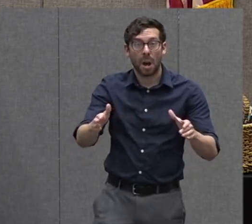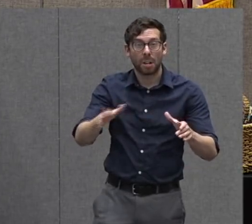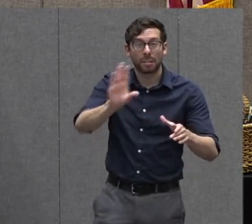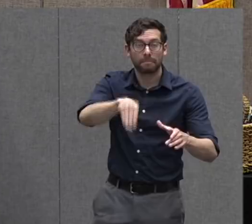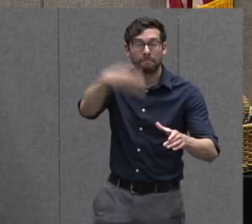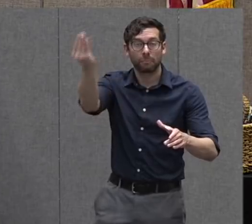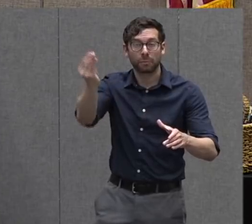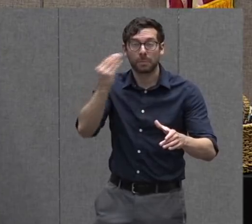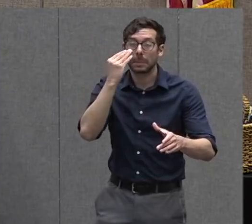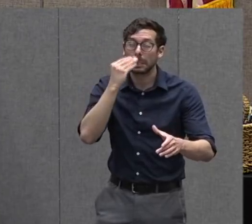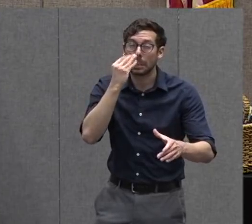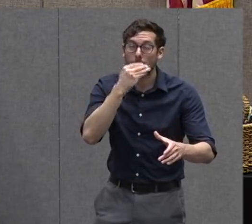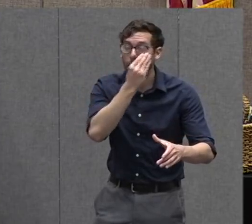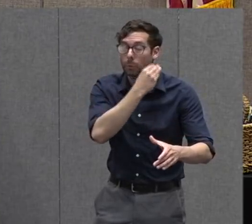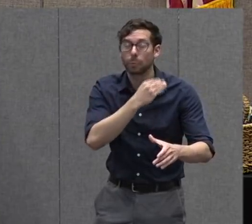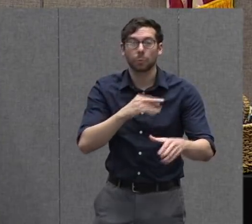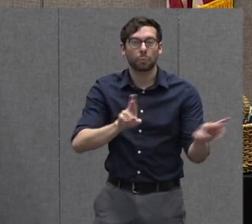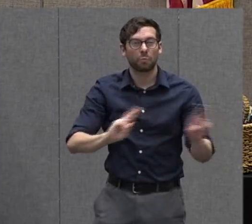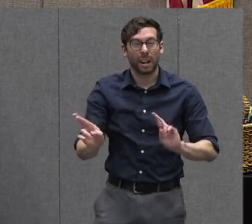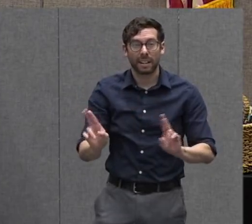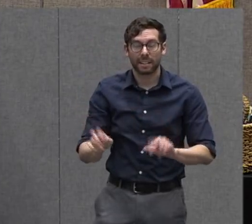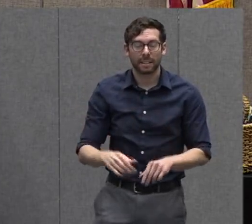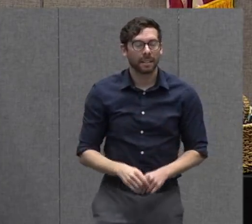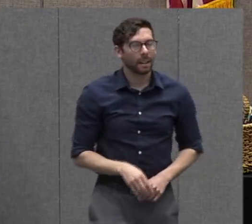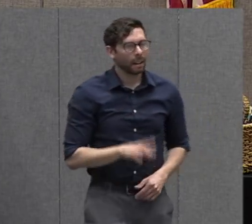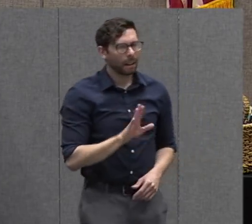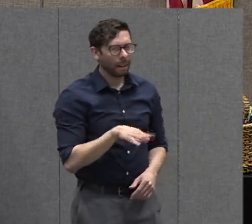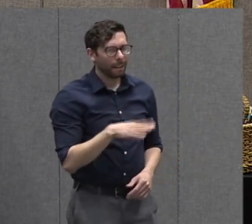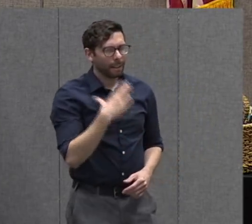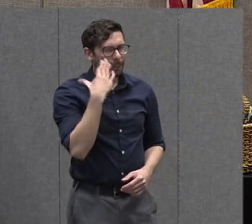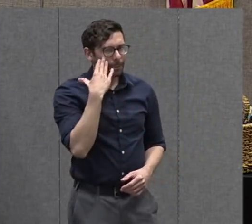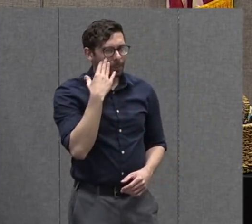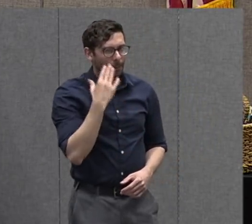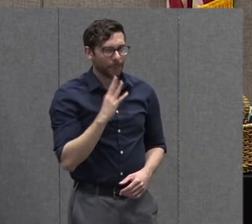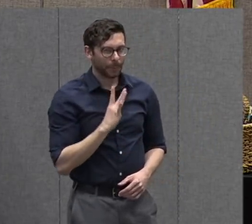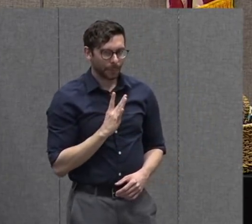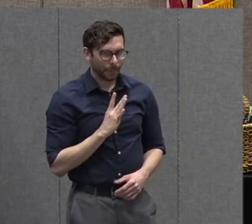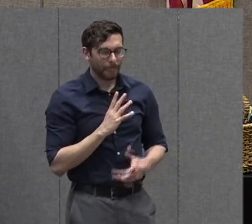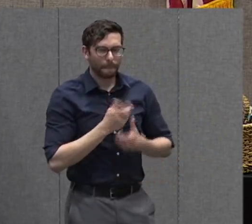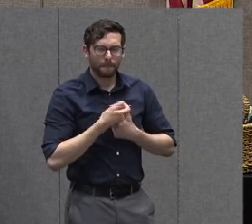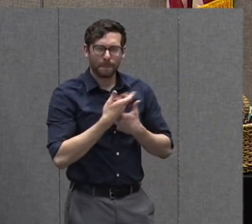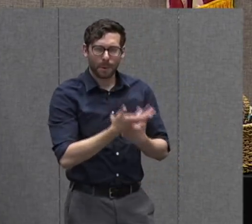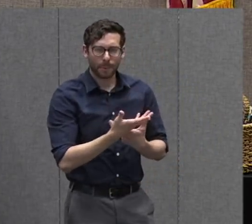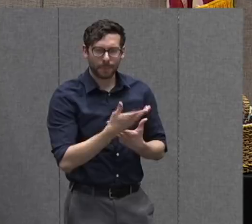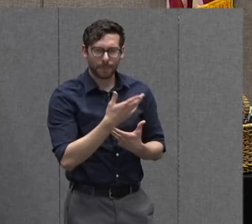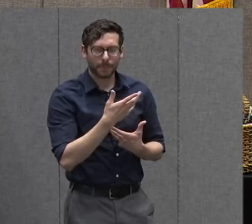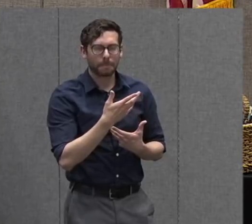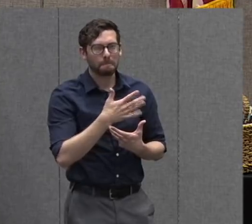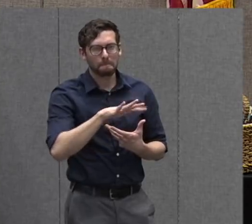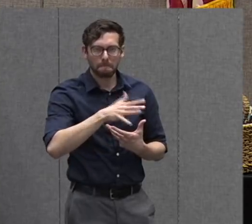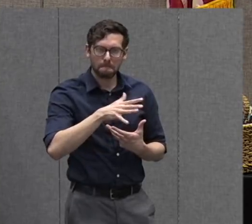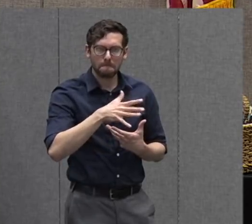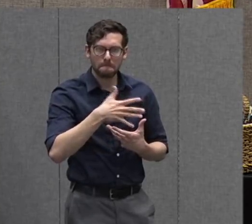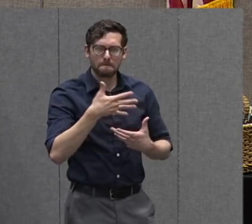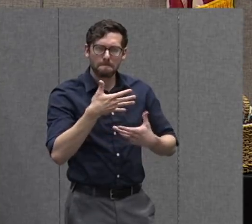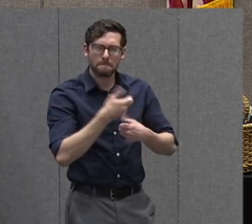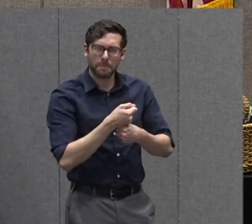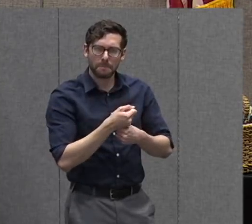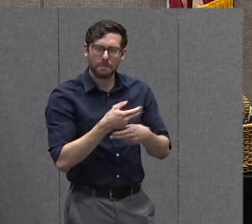is that these poems, are fairly short. And you could probably - right. [Mr. R] read this book right before bed.